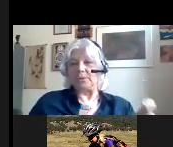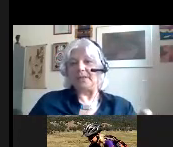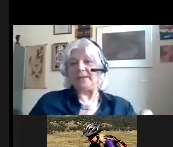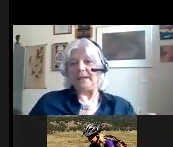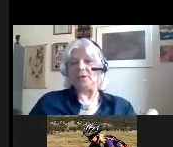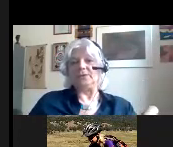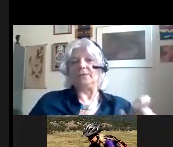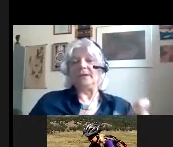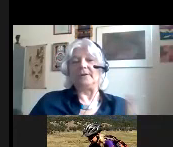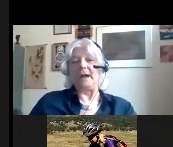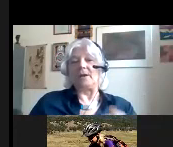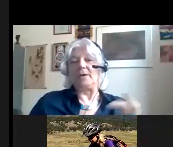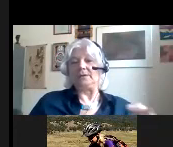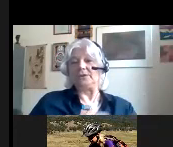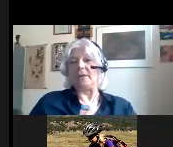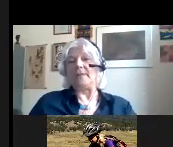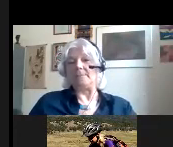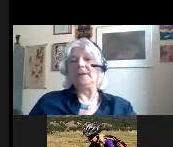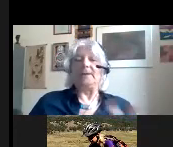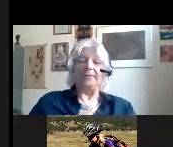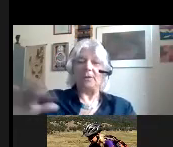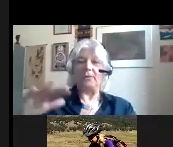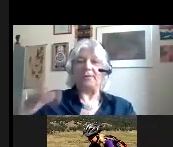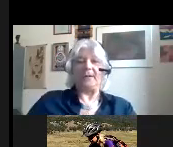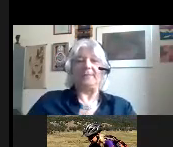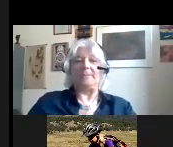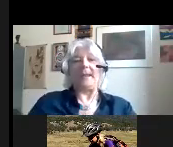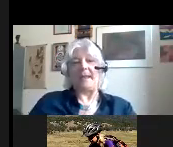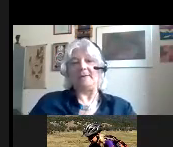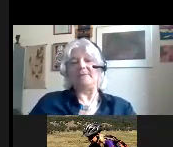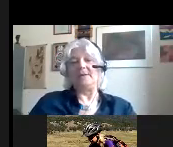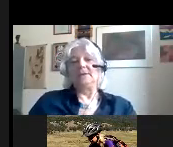within that culture that are not going to shun them, even though the family may have.